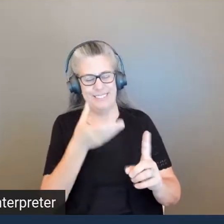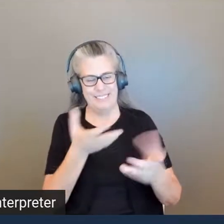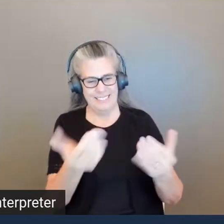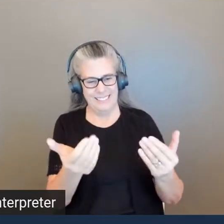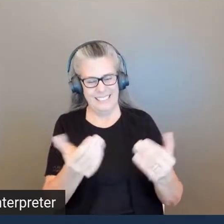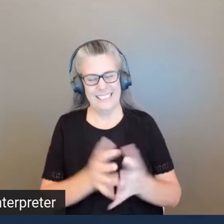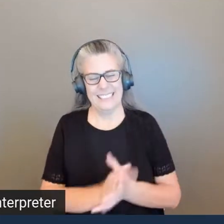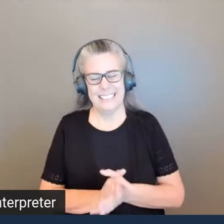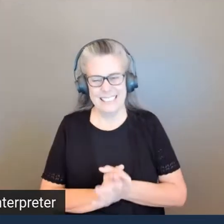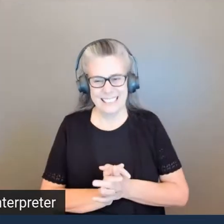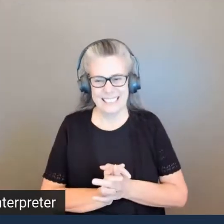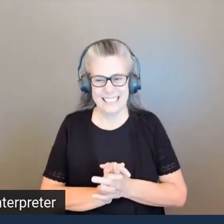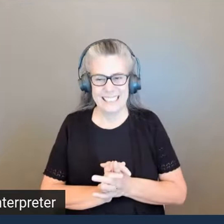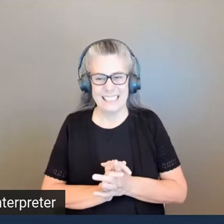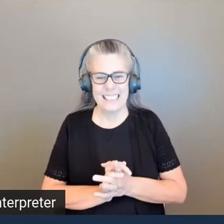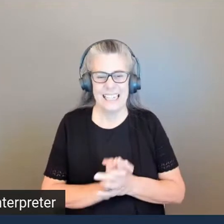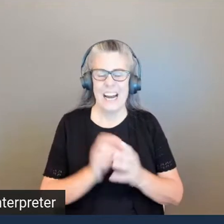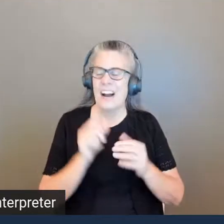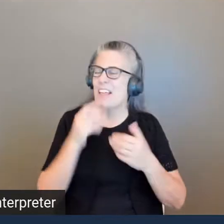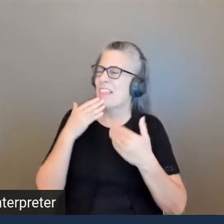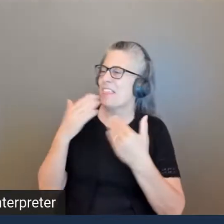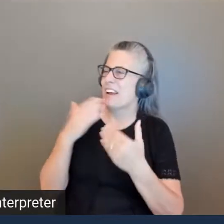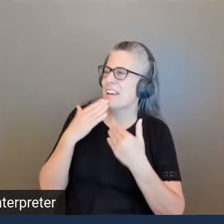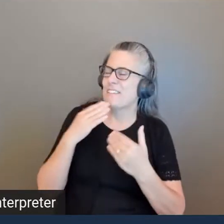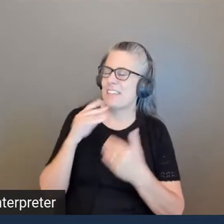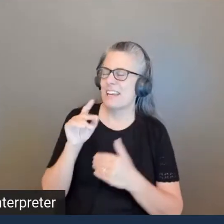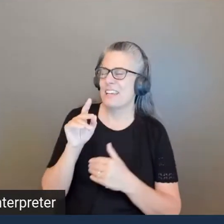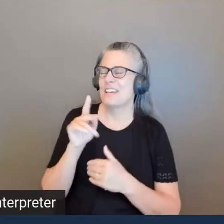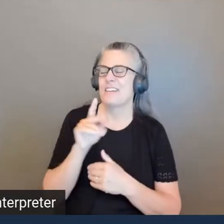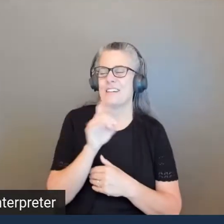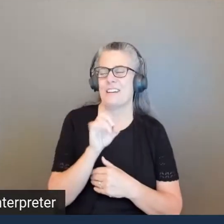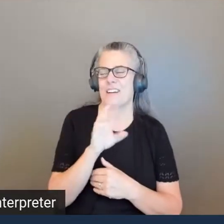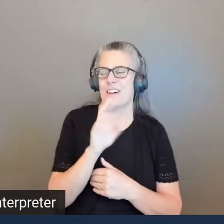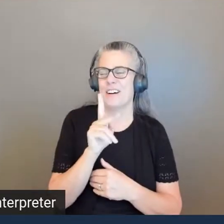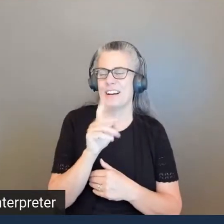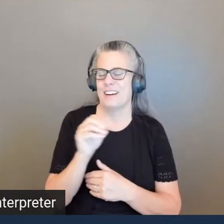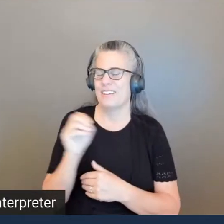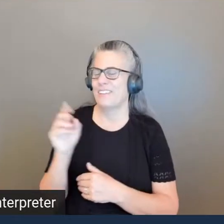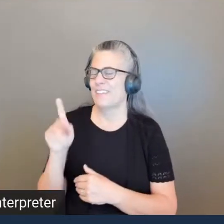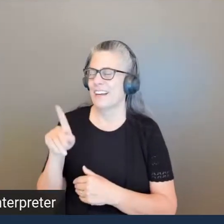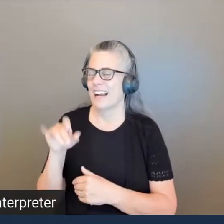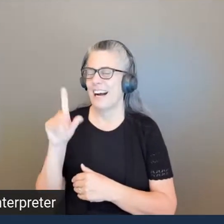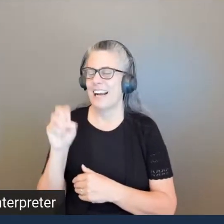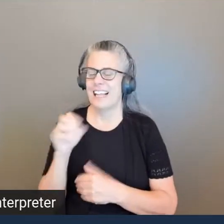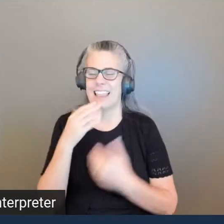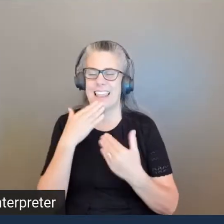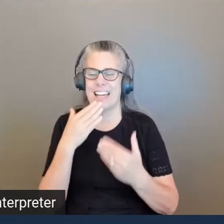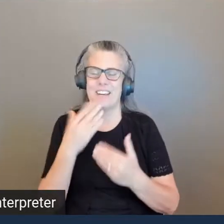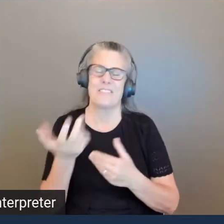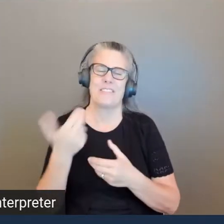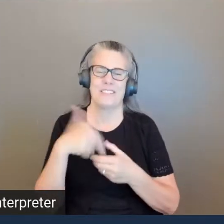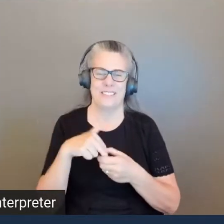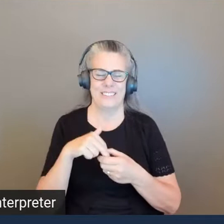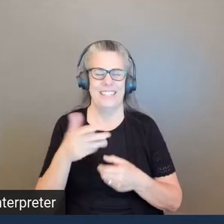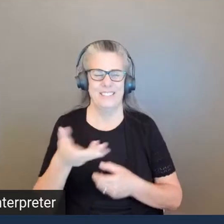Absolutely, thanks Darko and Kyle for having me on the show real big fan of the show here. And I'm super excited to talk about Asynchronous Inference.